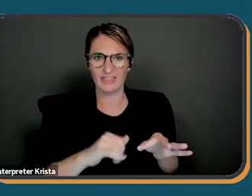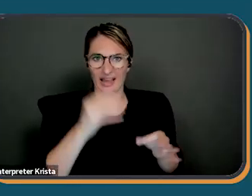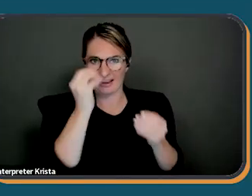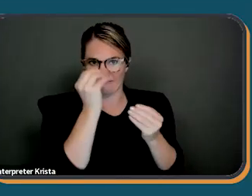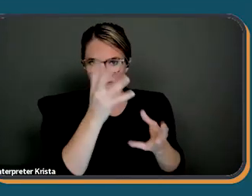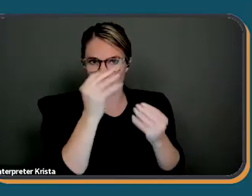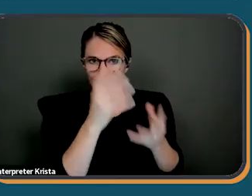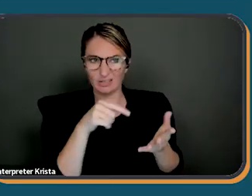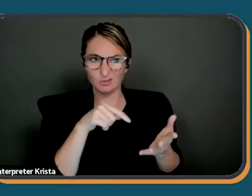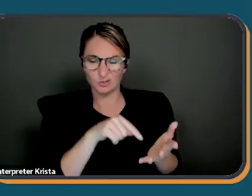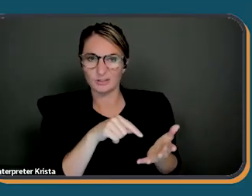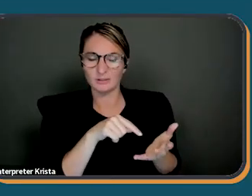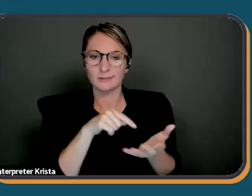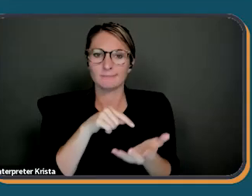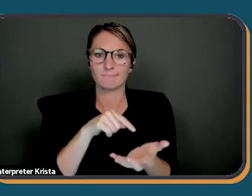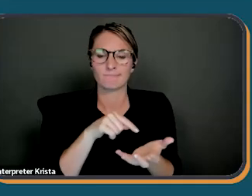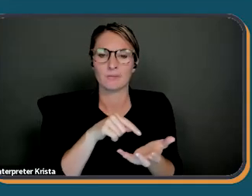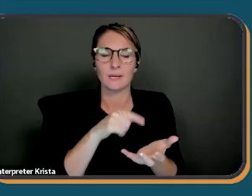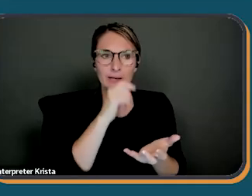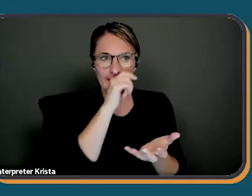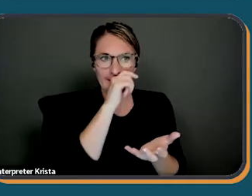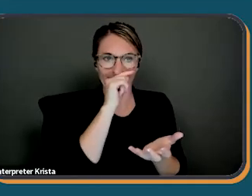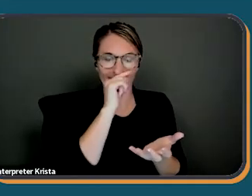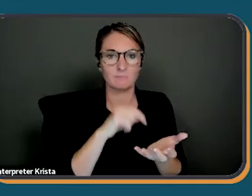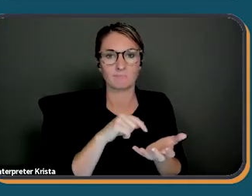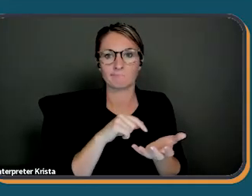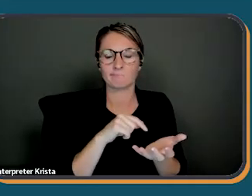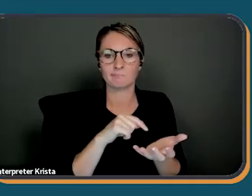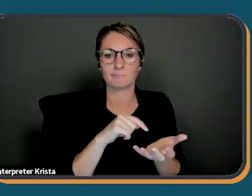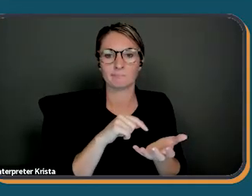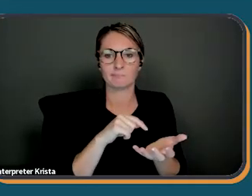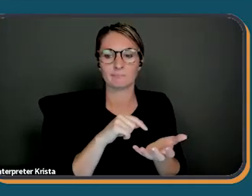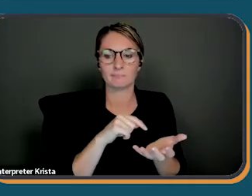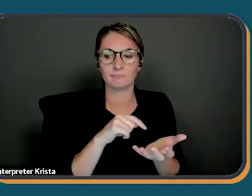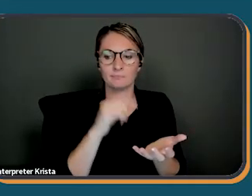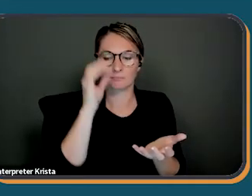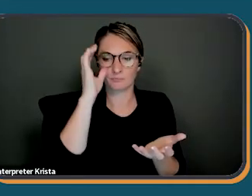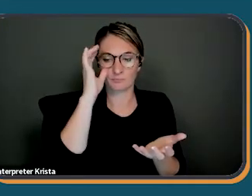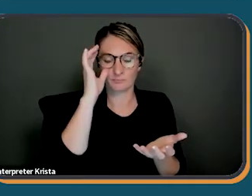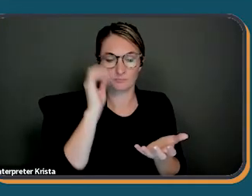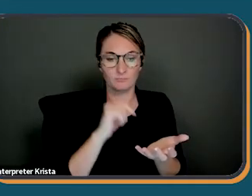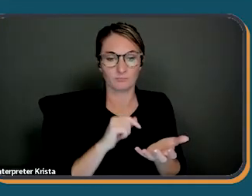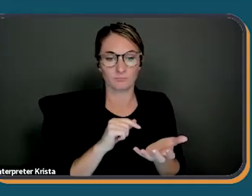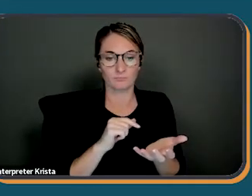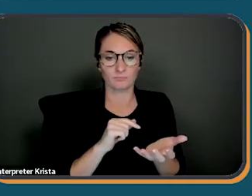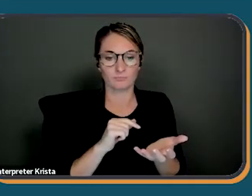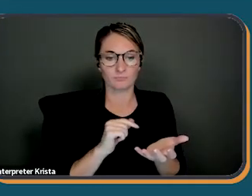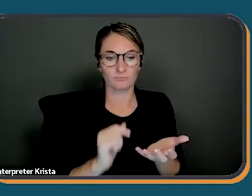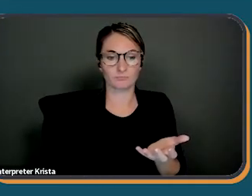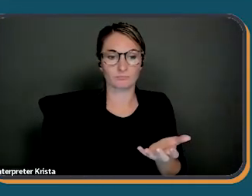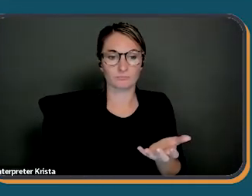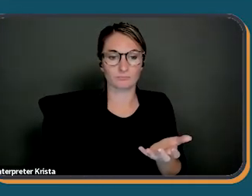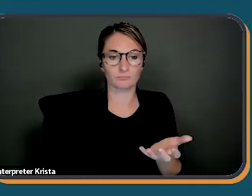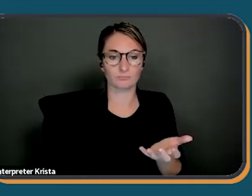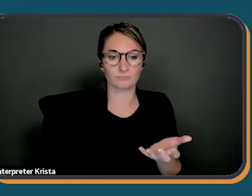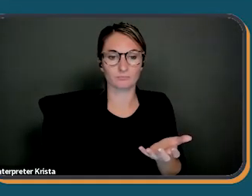that I'm going to